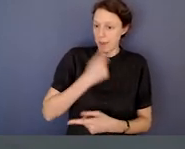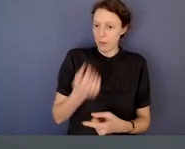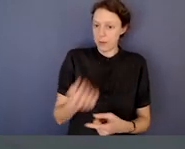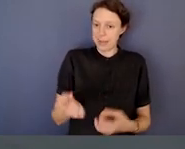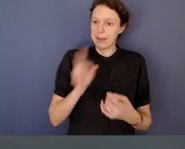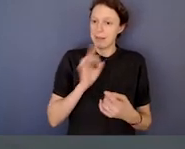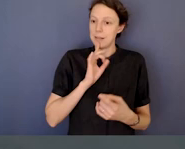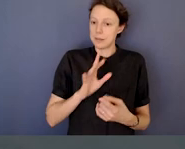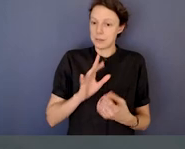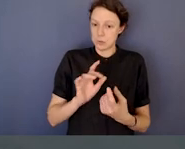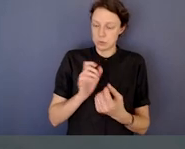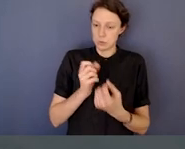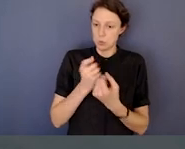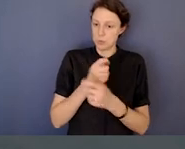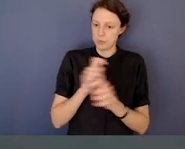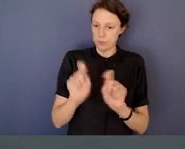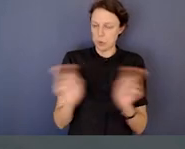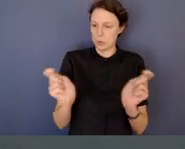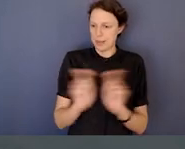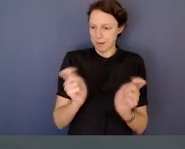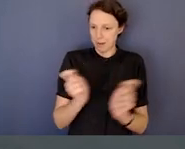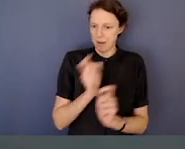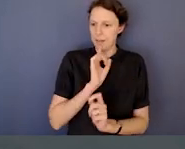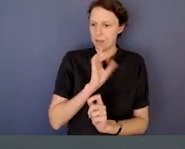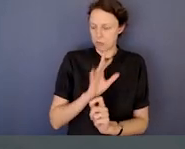you can subscribe to our e-newsletters through our websites,